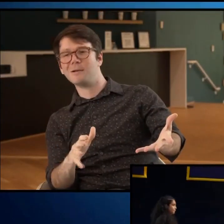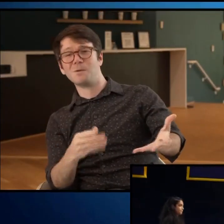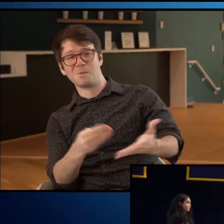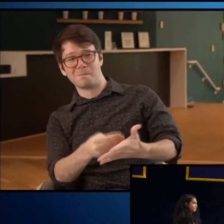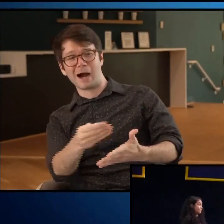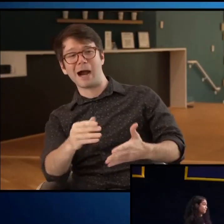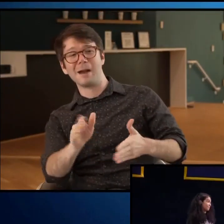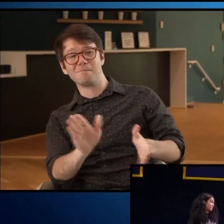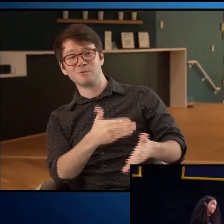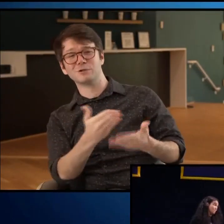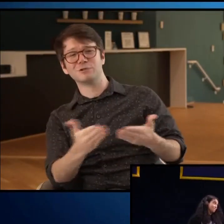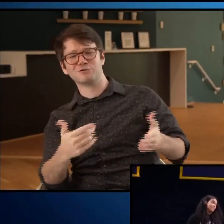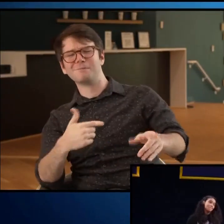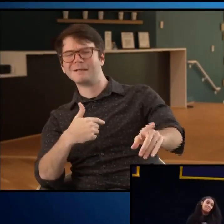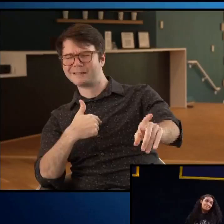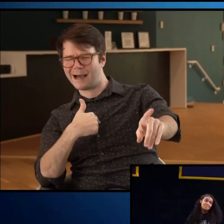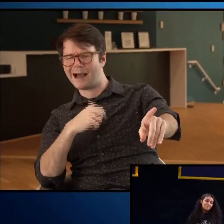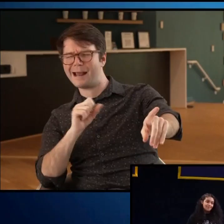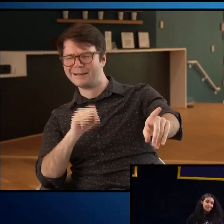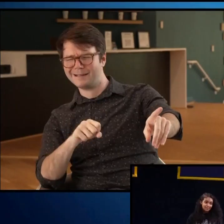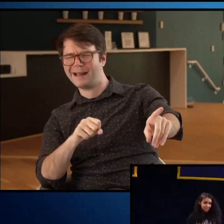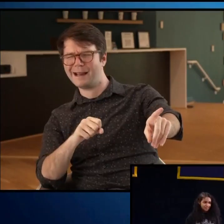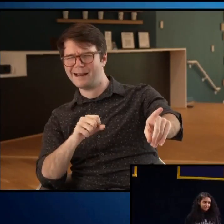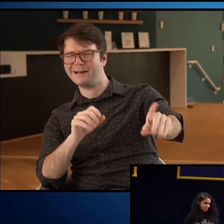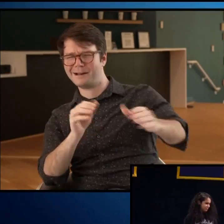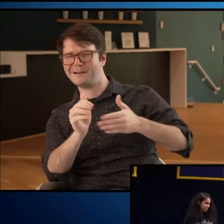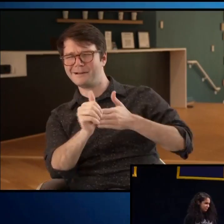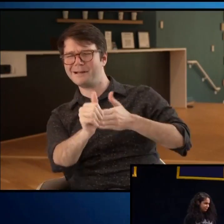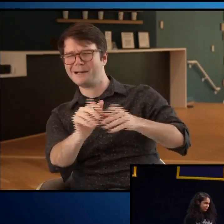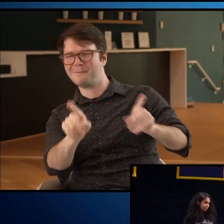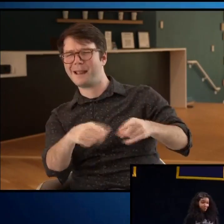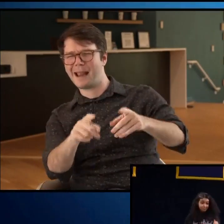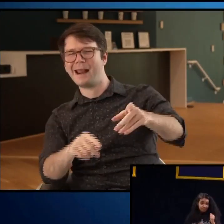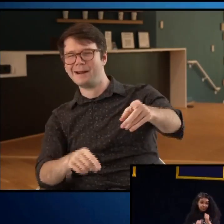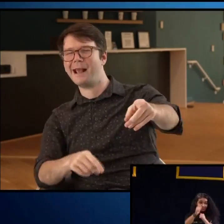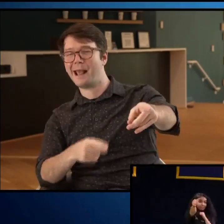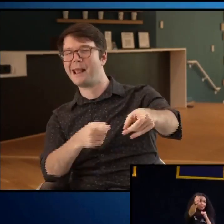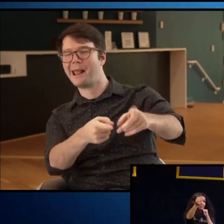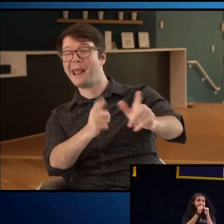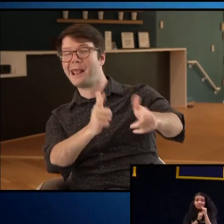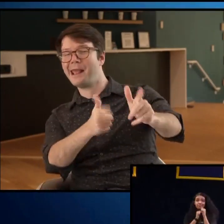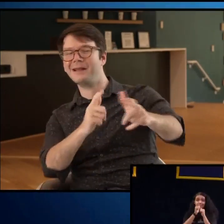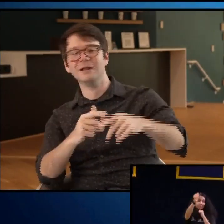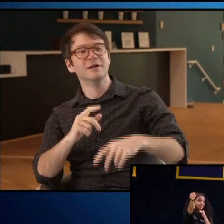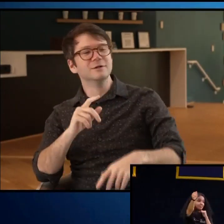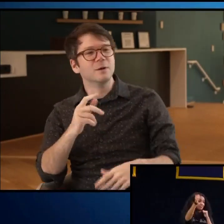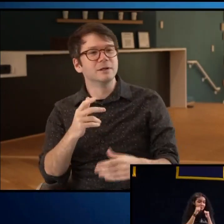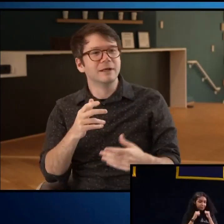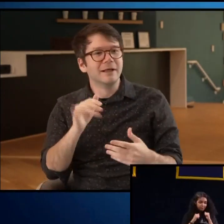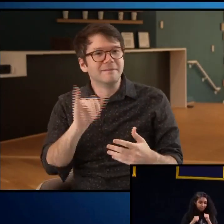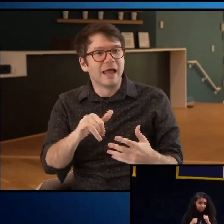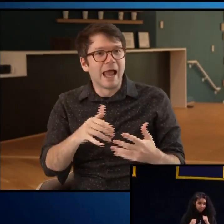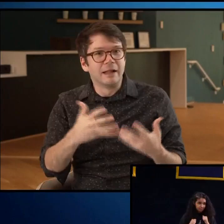Hey, You should buy these musical instruments because guess what? I can lead a musical band, right? Ha ha! So I think it amplifies the character